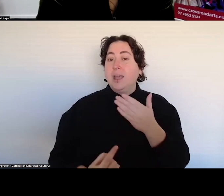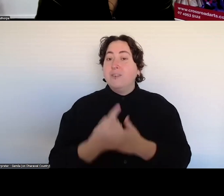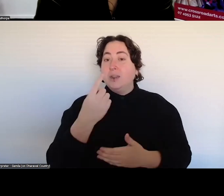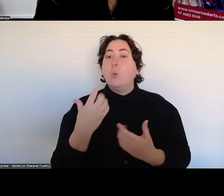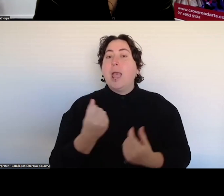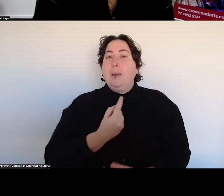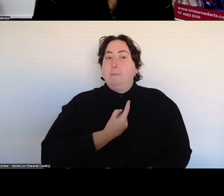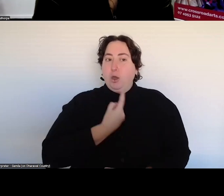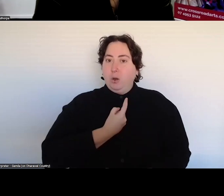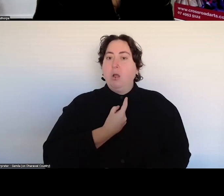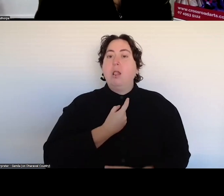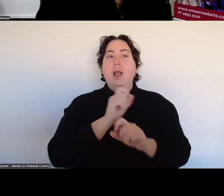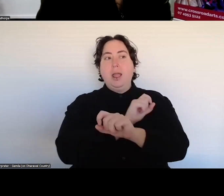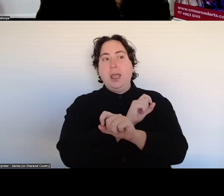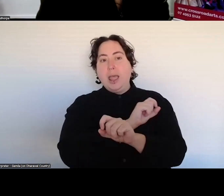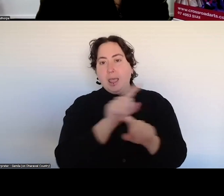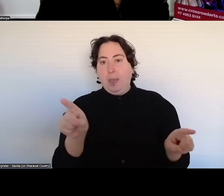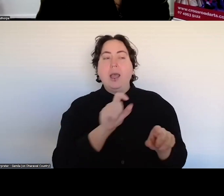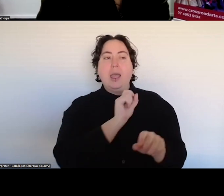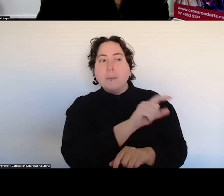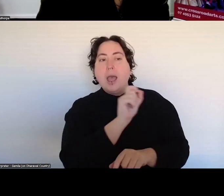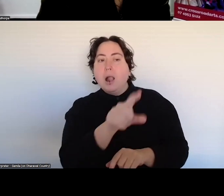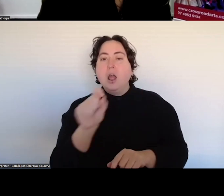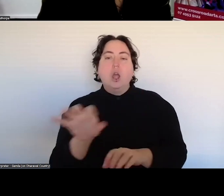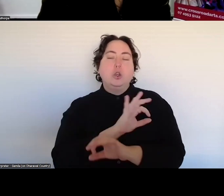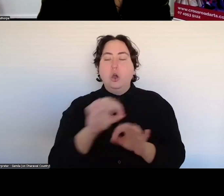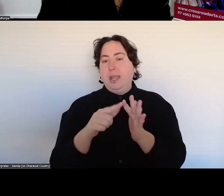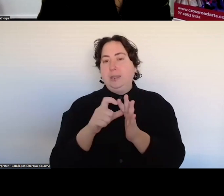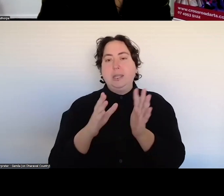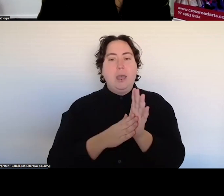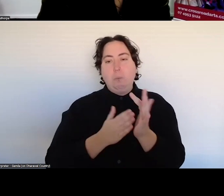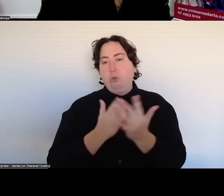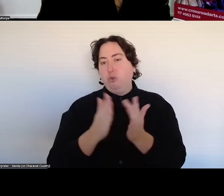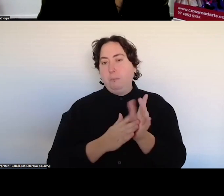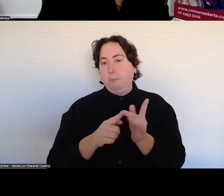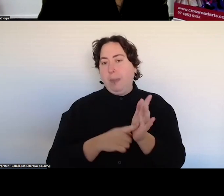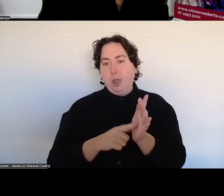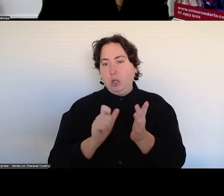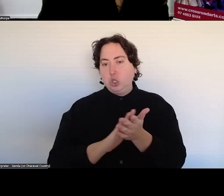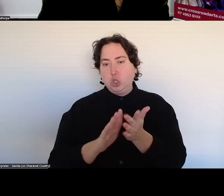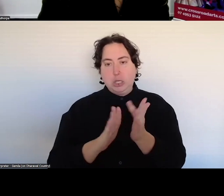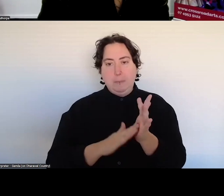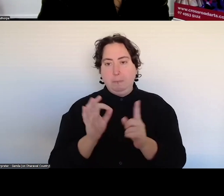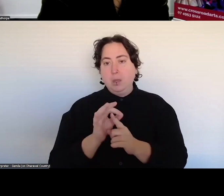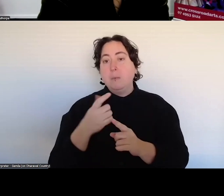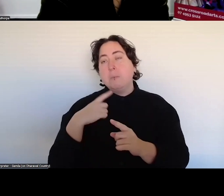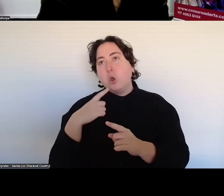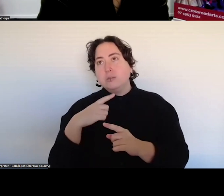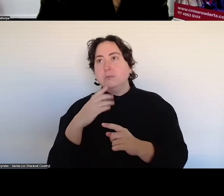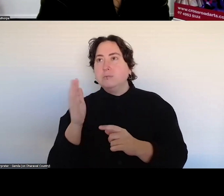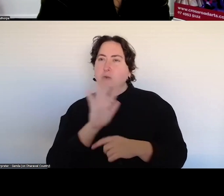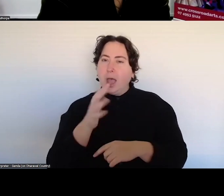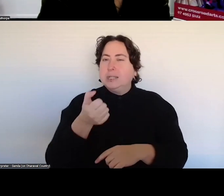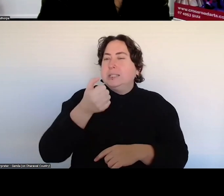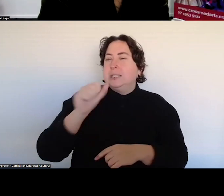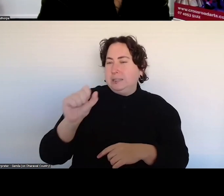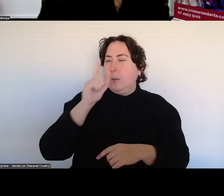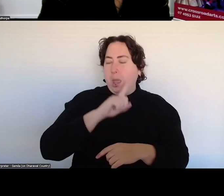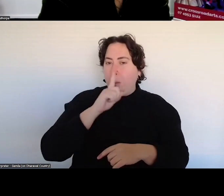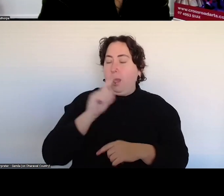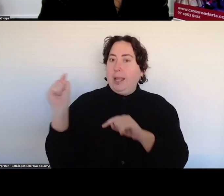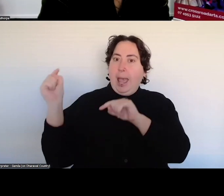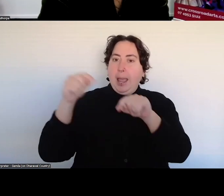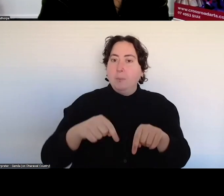than an EDM or MailChimp. We had just under 60 guests, we sent everybody a thank you and as